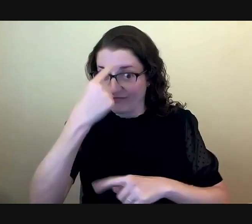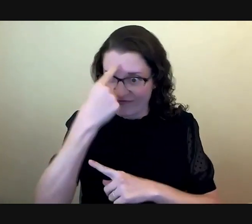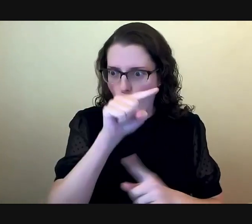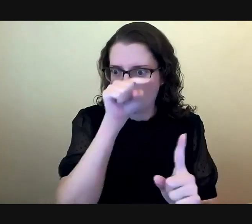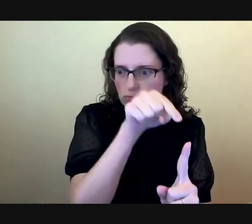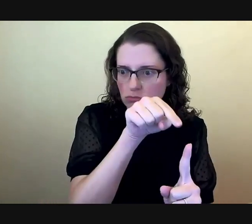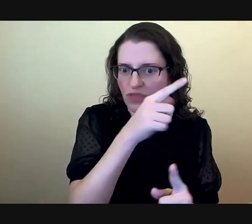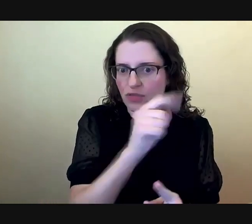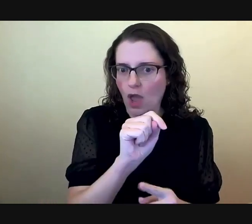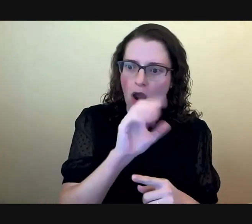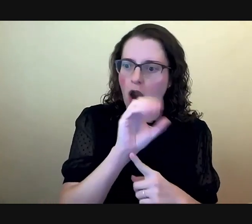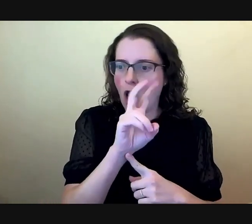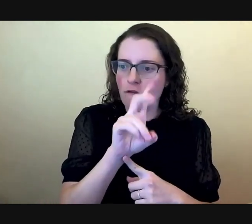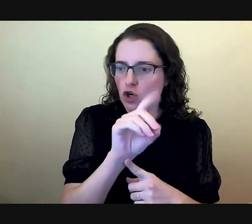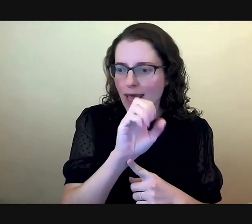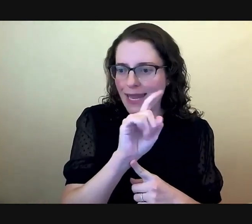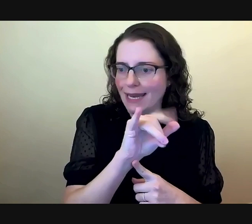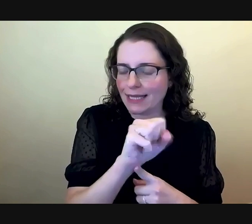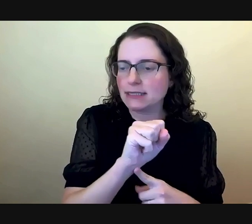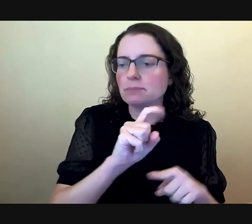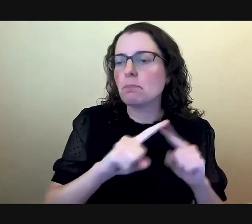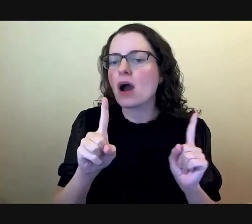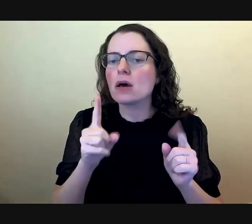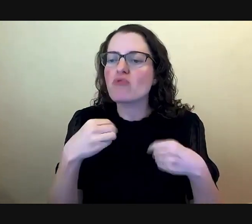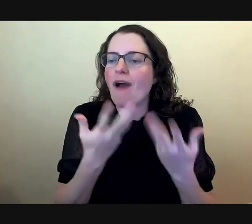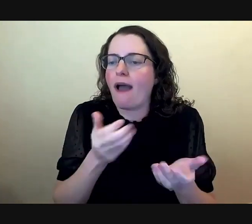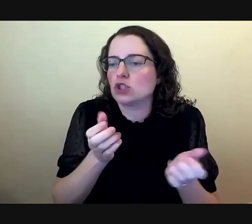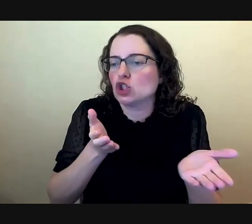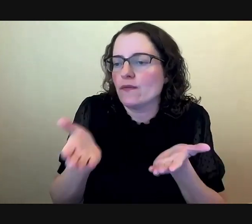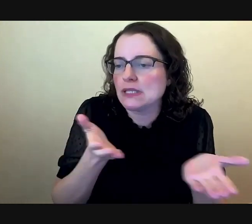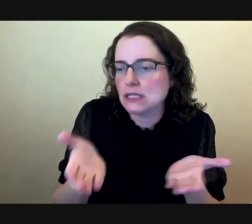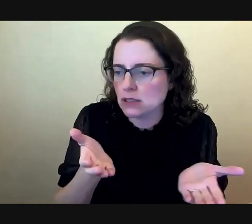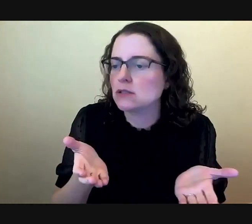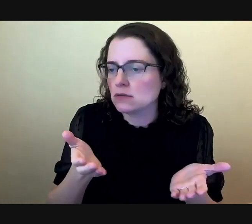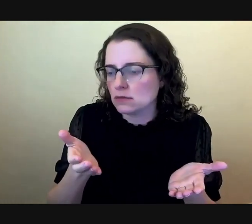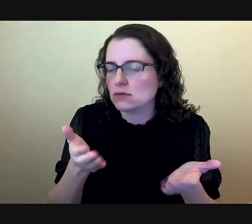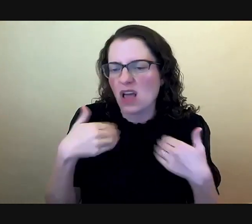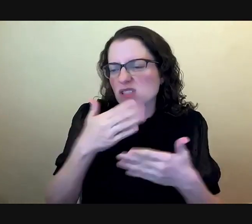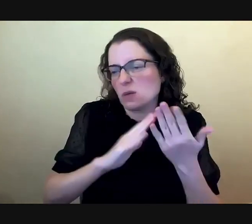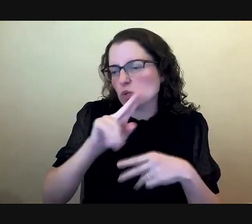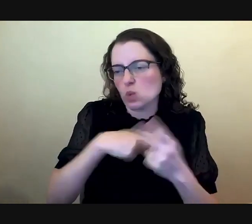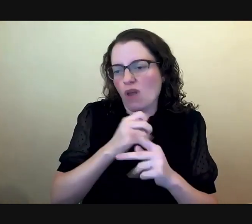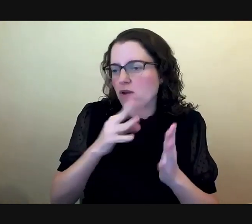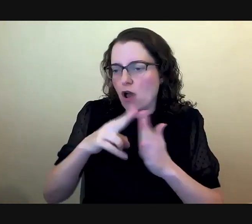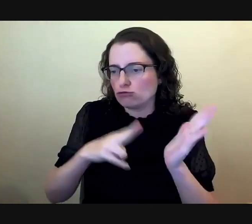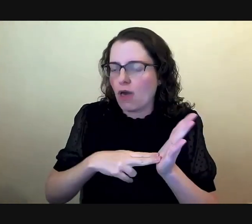directly working for the covered entities but they're still providing services.